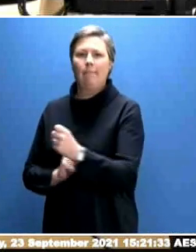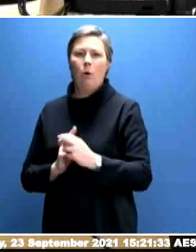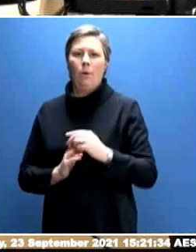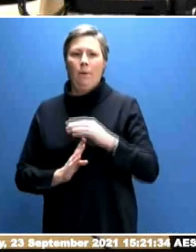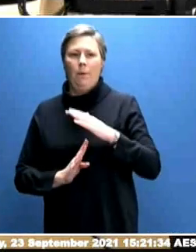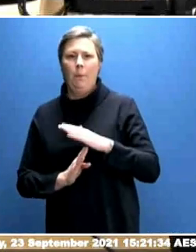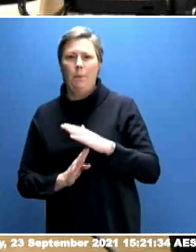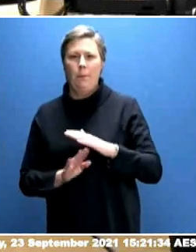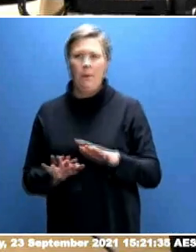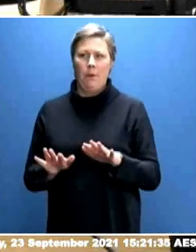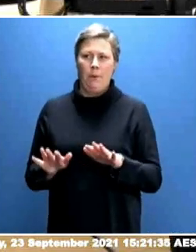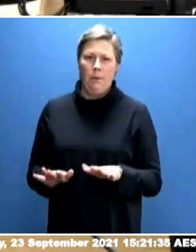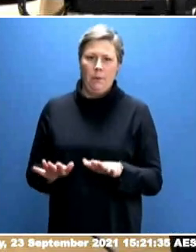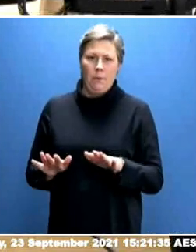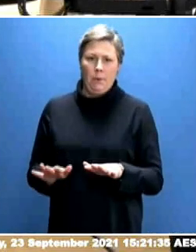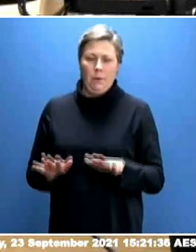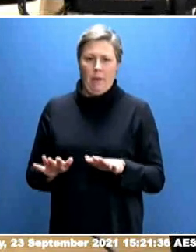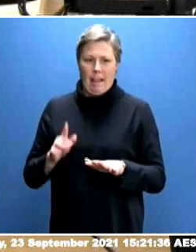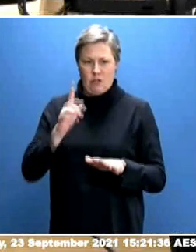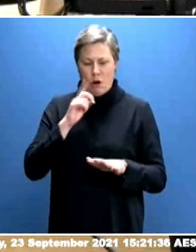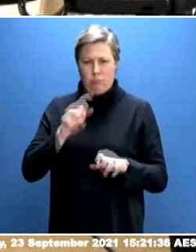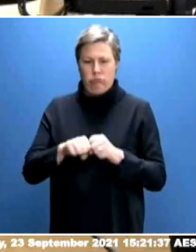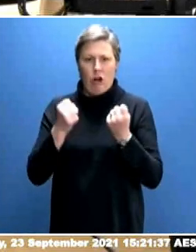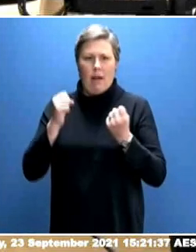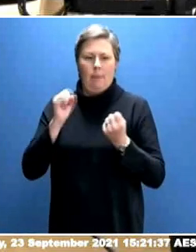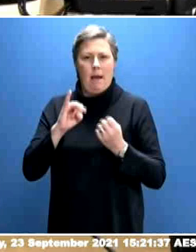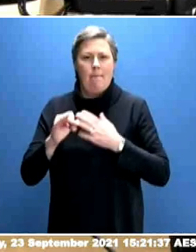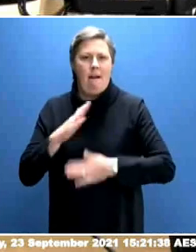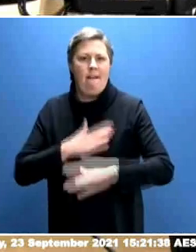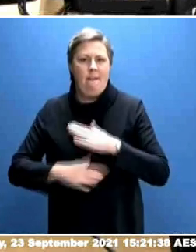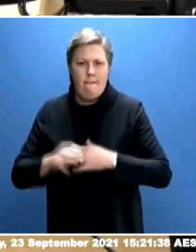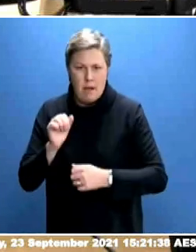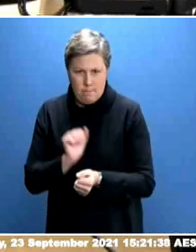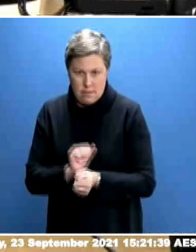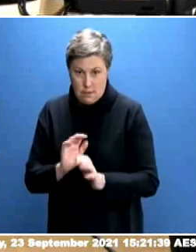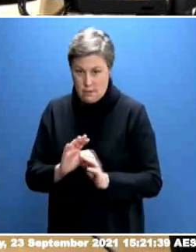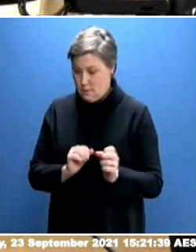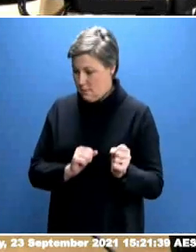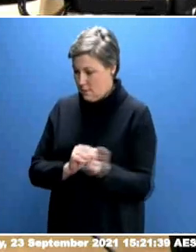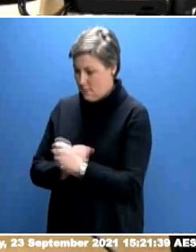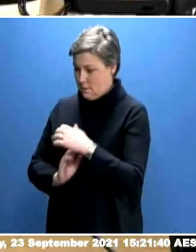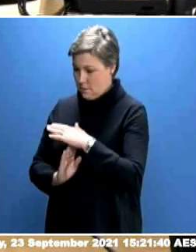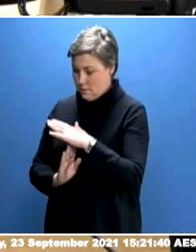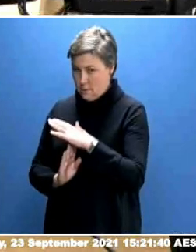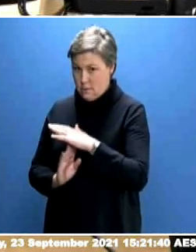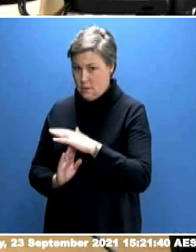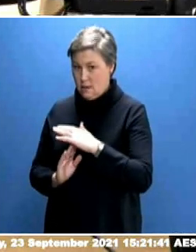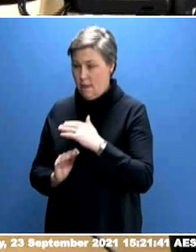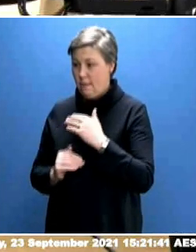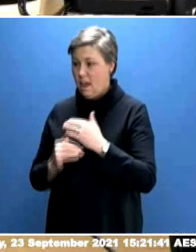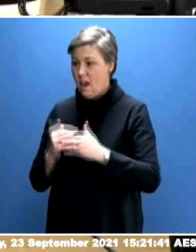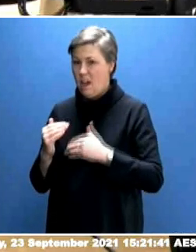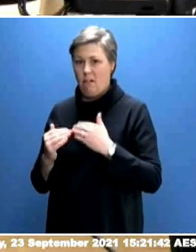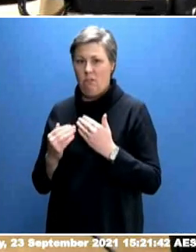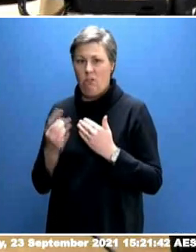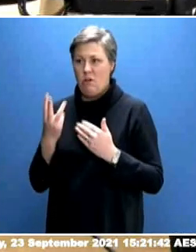purposes within that minimum stay, but then what else is the 3-month period